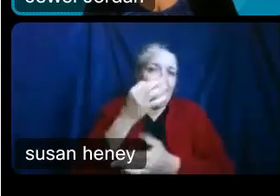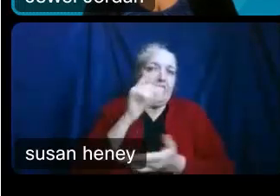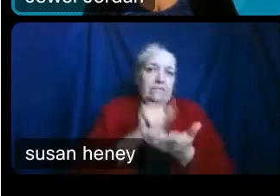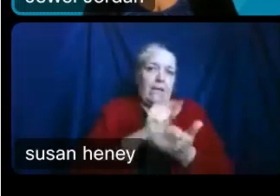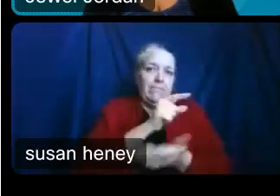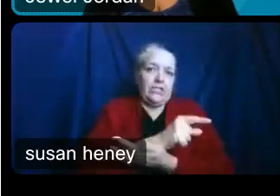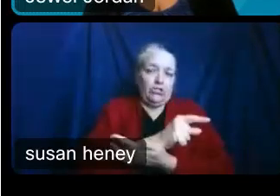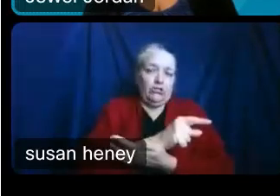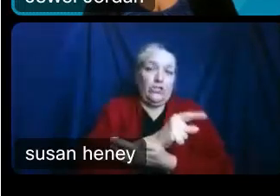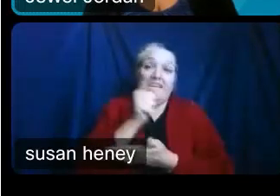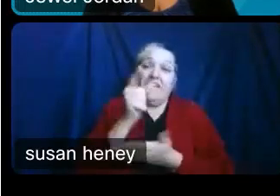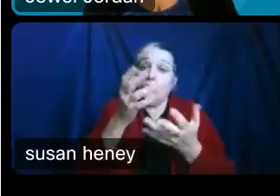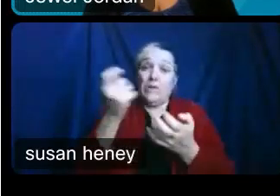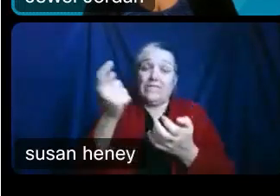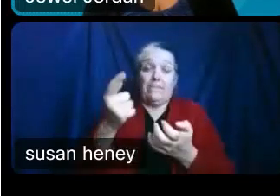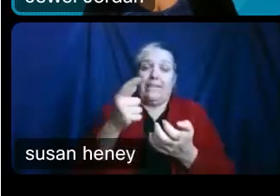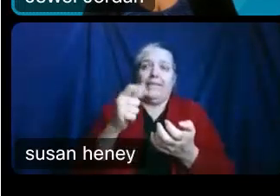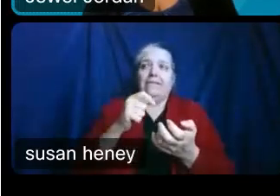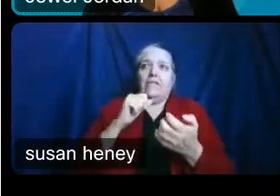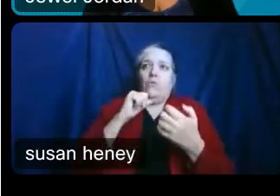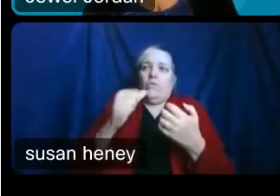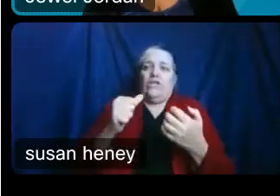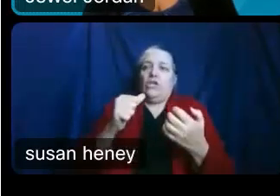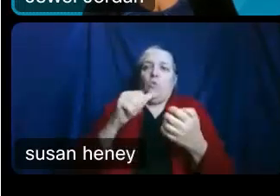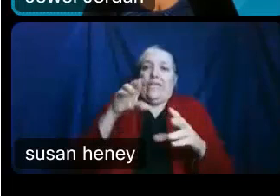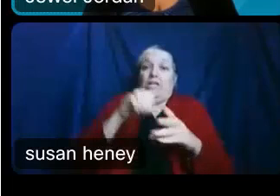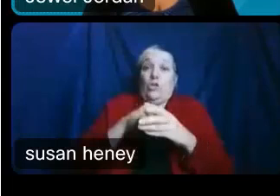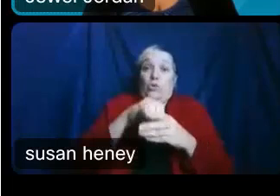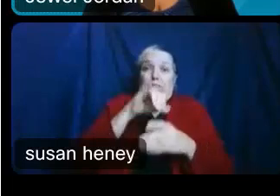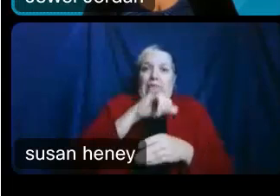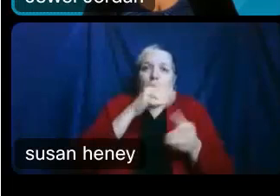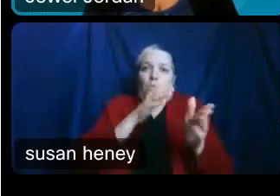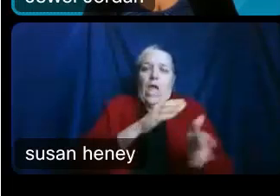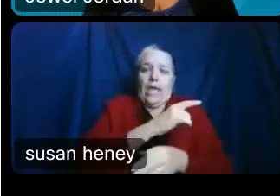just not there, not in set of published tables, then that's the best time to use the PUMS.